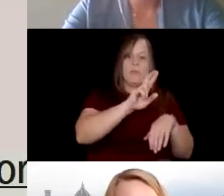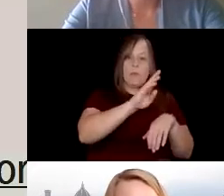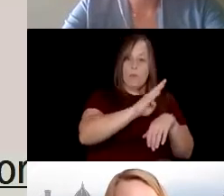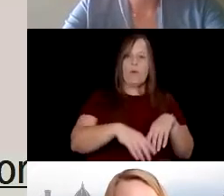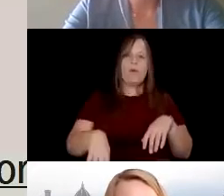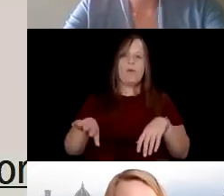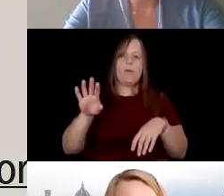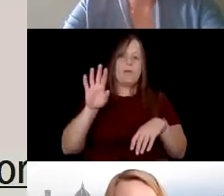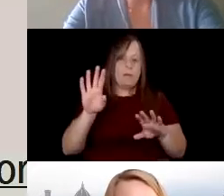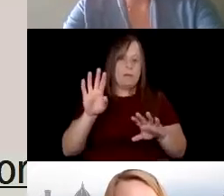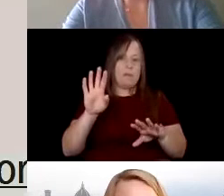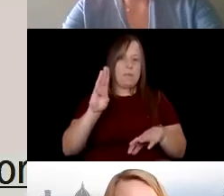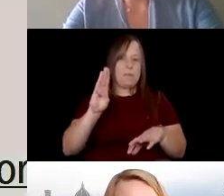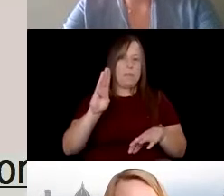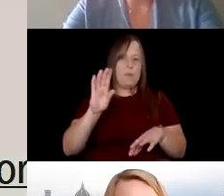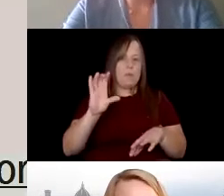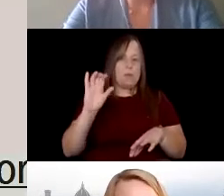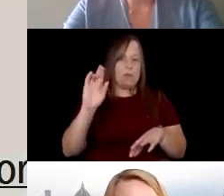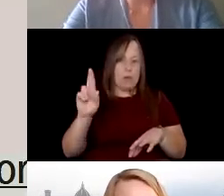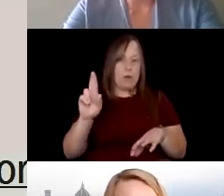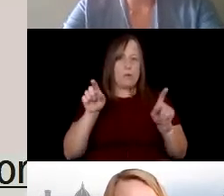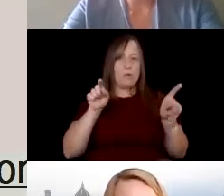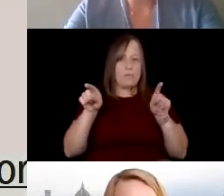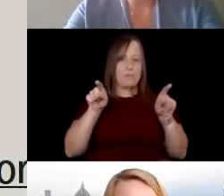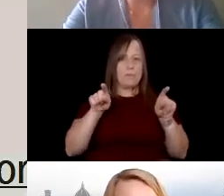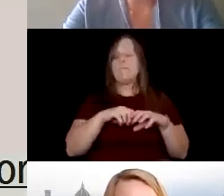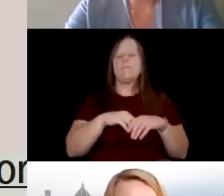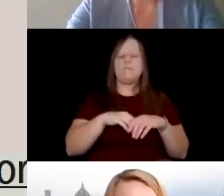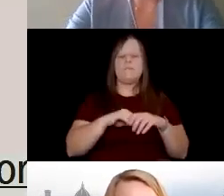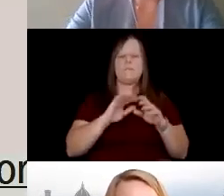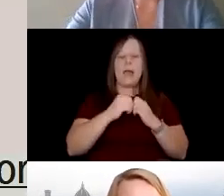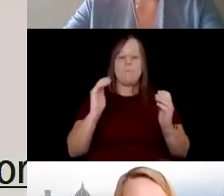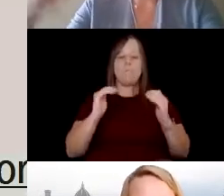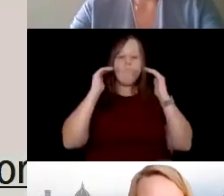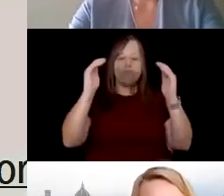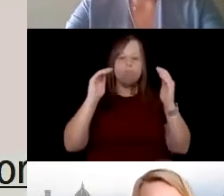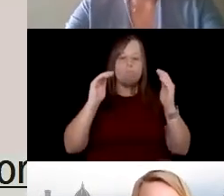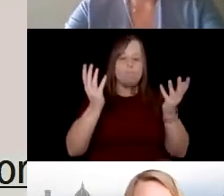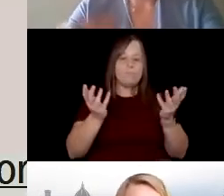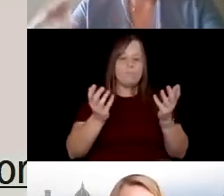So these are both types, both ways to get a discharge upgrade, to (speaks faintly)